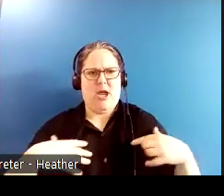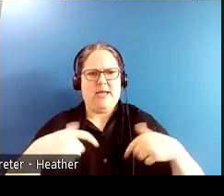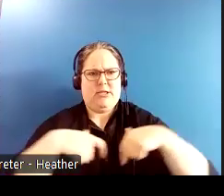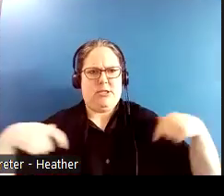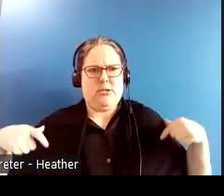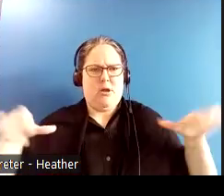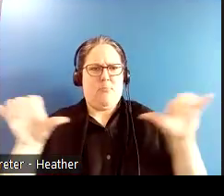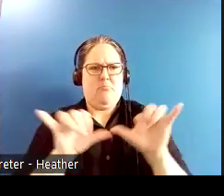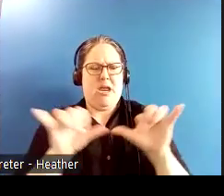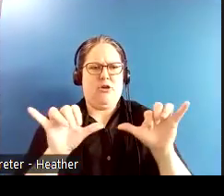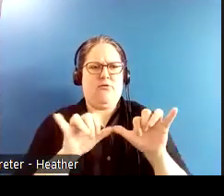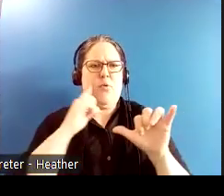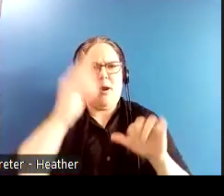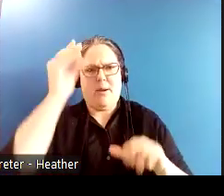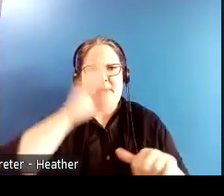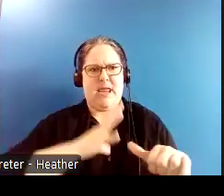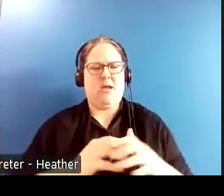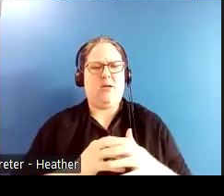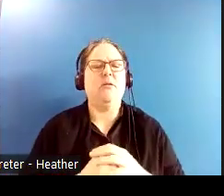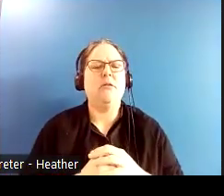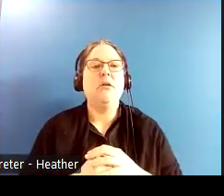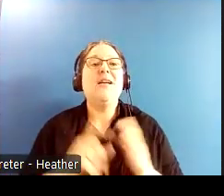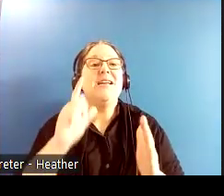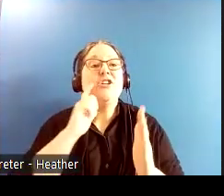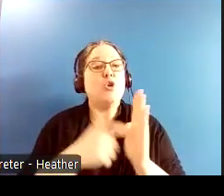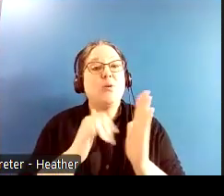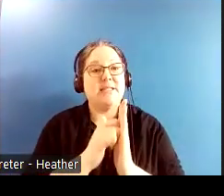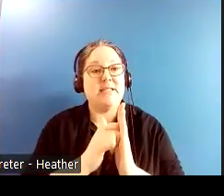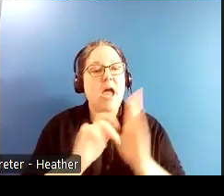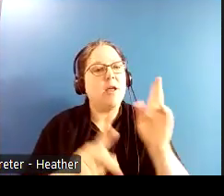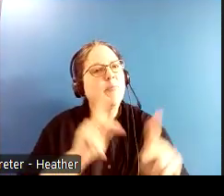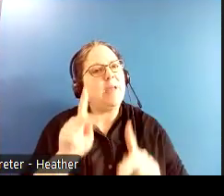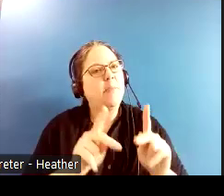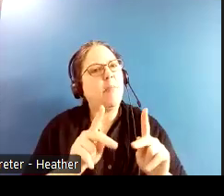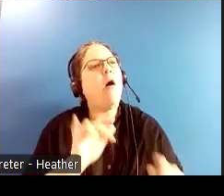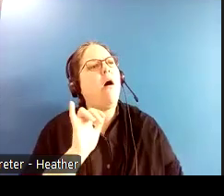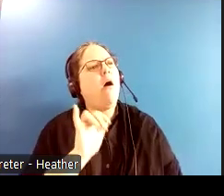the average productive male? He notices that human traits follow distributions. Those distributions